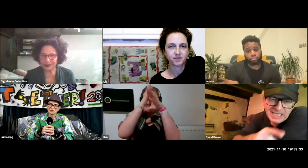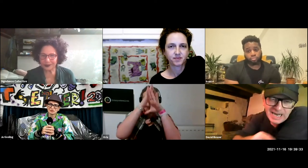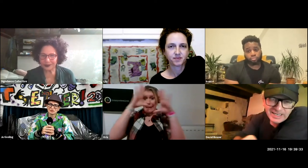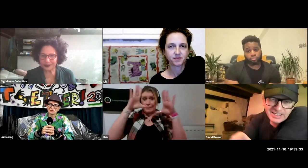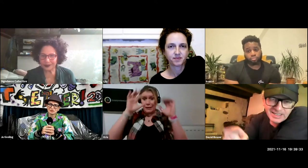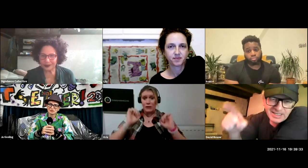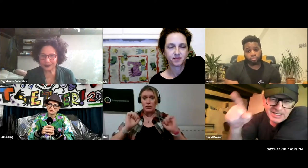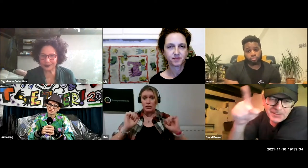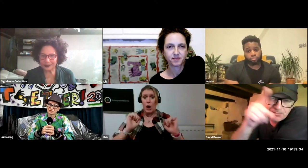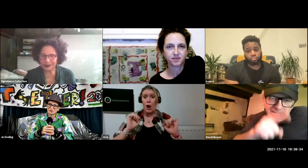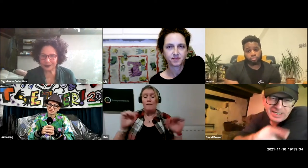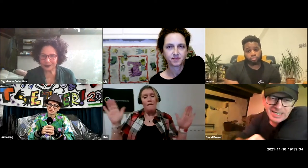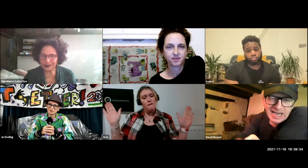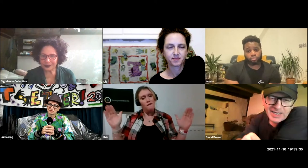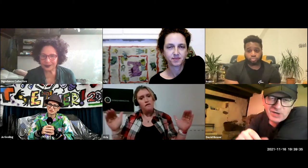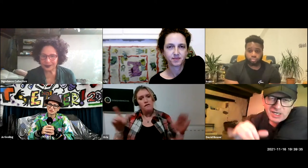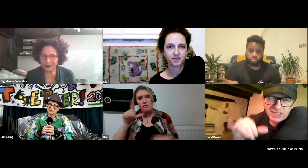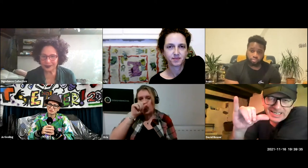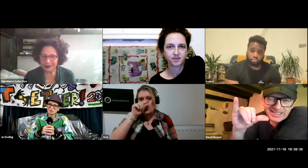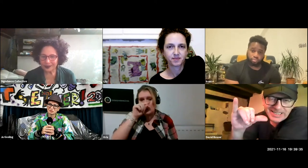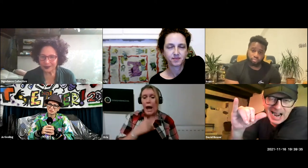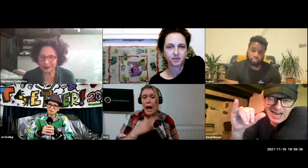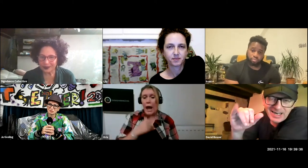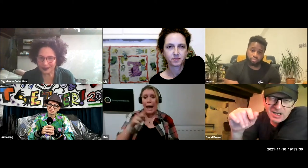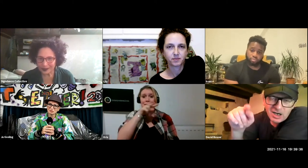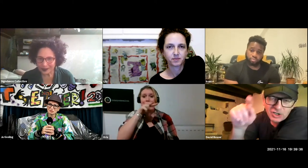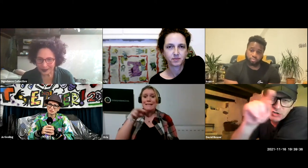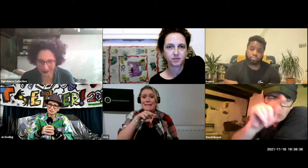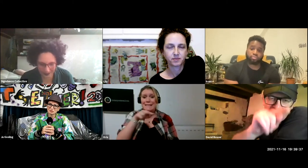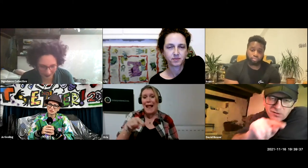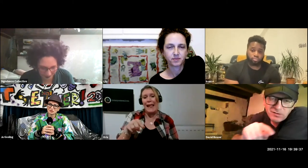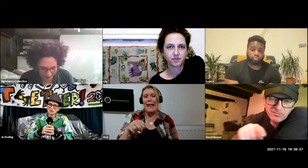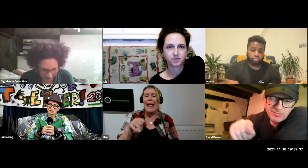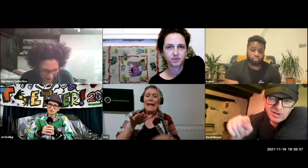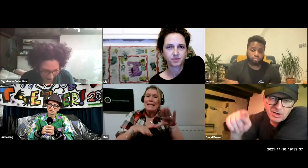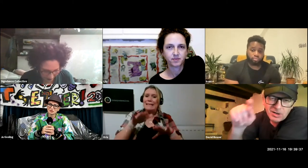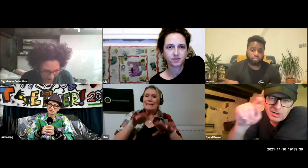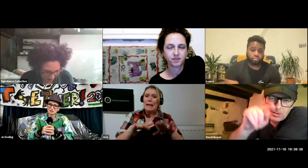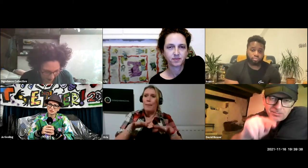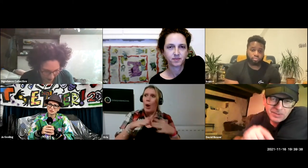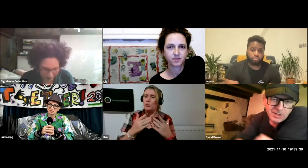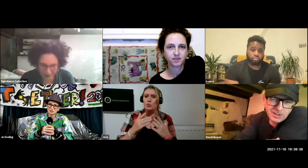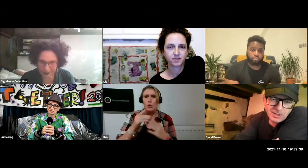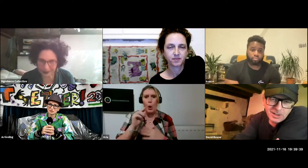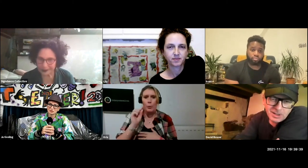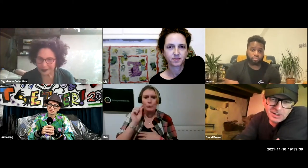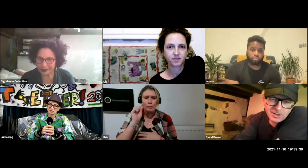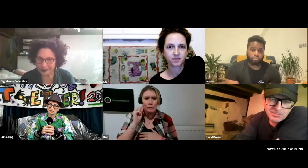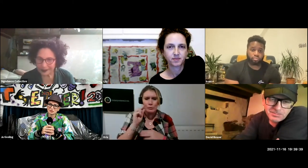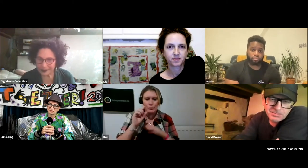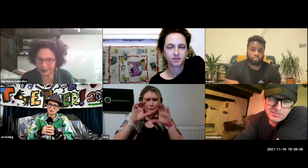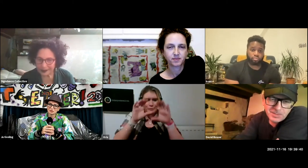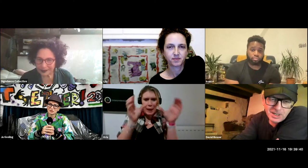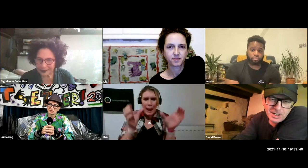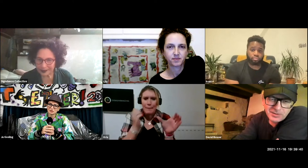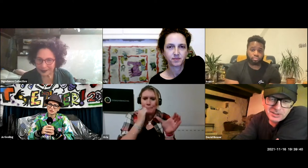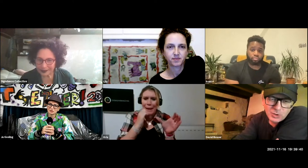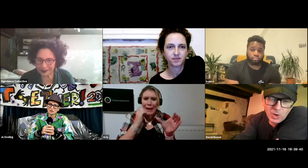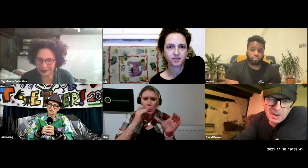yeah! And to lots of different places, I think there is like 5 or 6